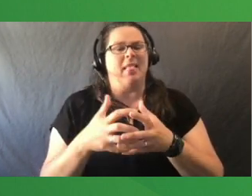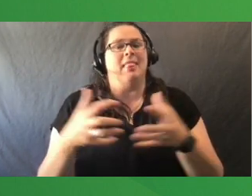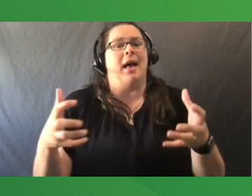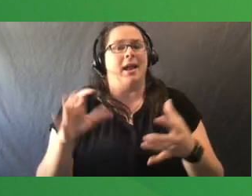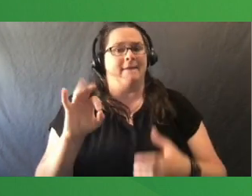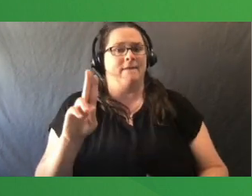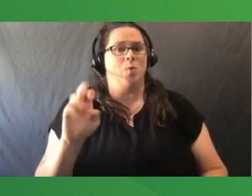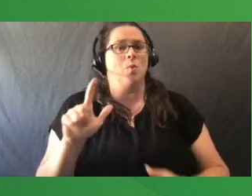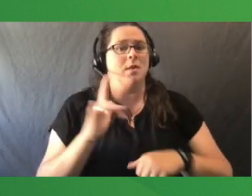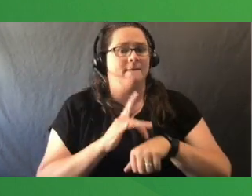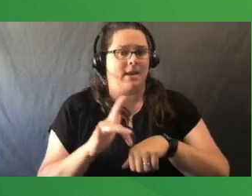of the fires that big.